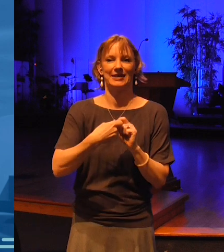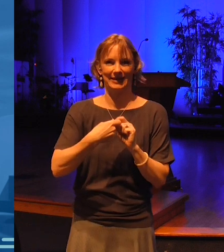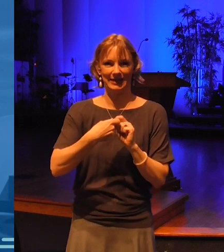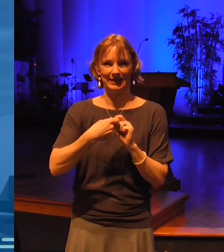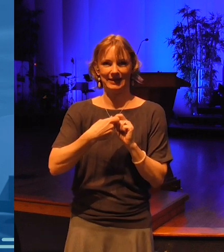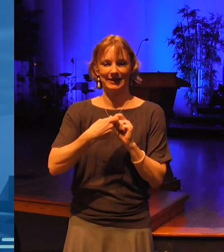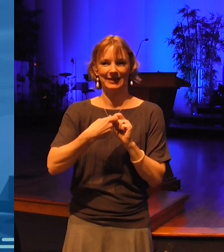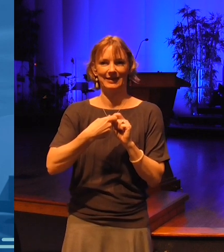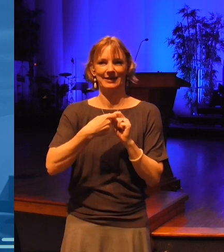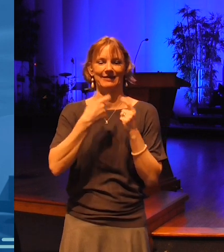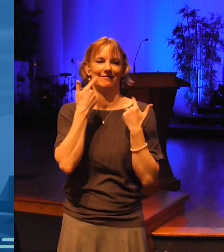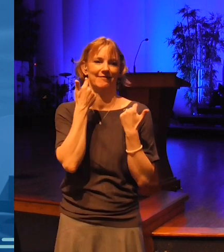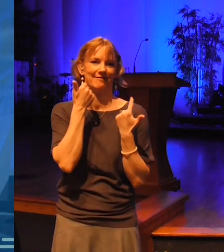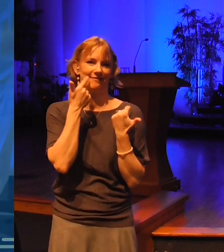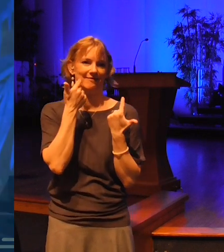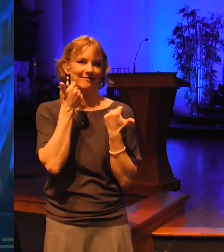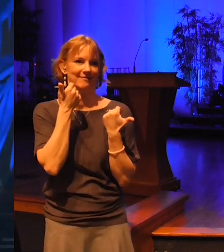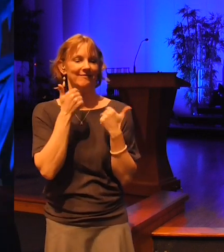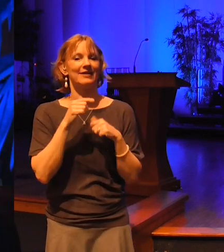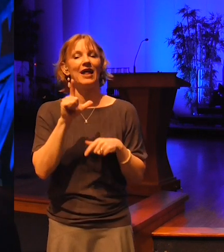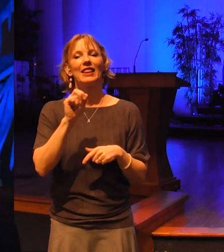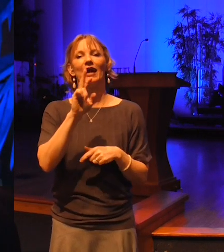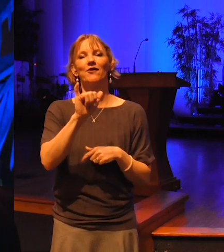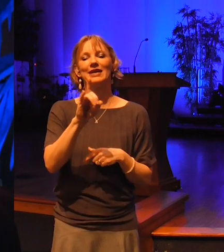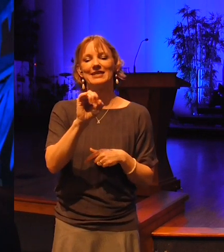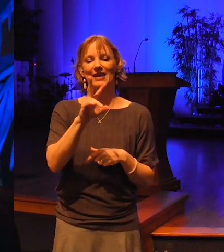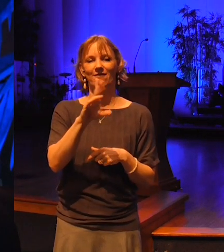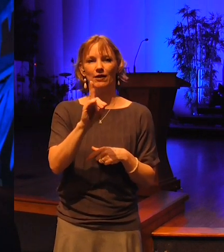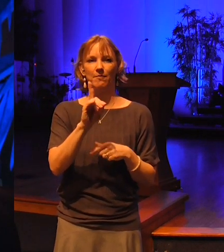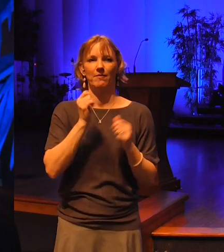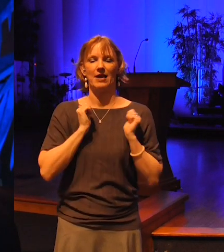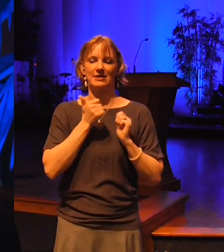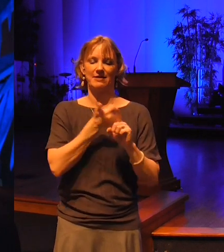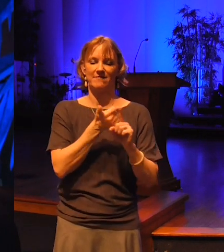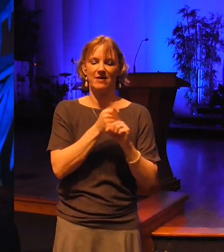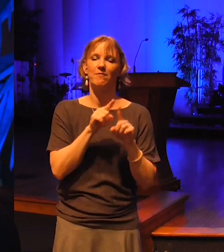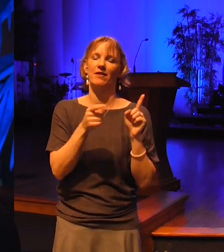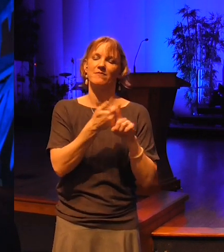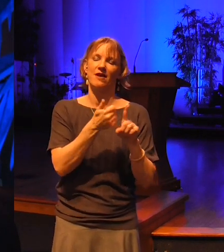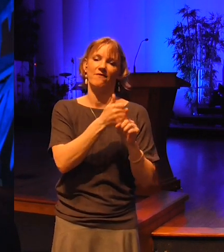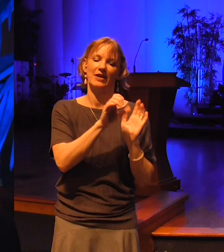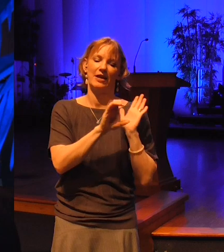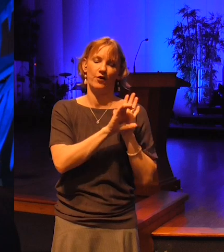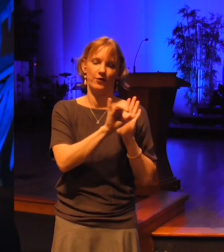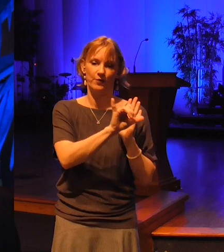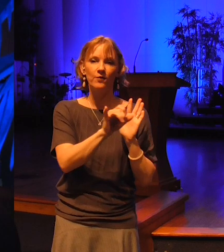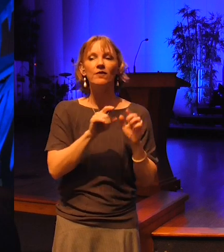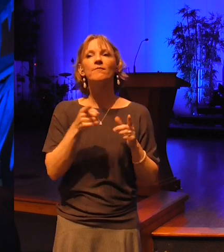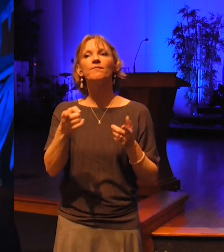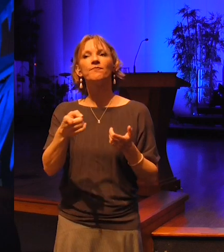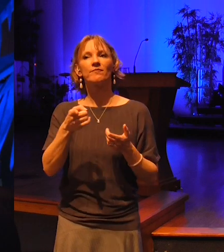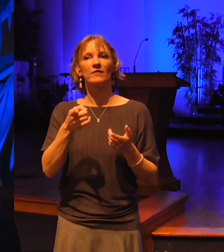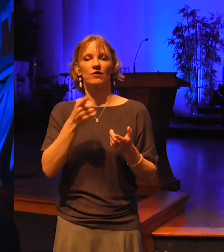now Larry David plays himself but he's a character and the truth is is that our spite will eventually